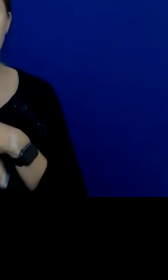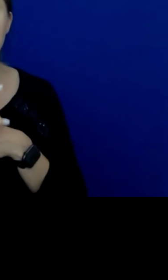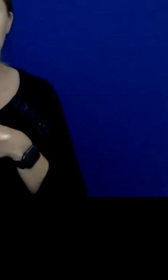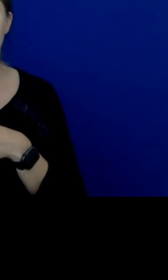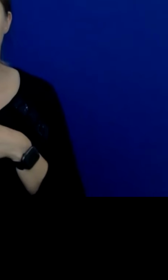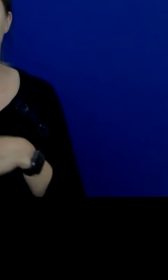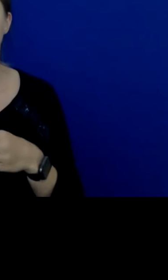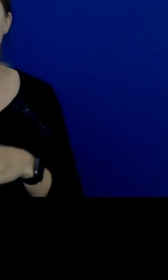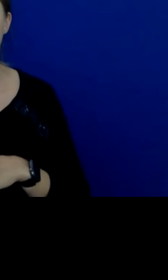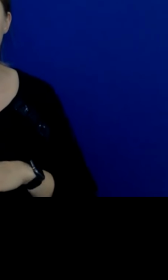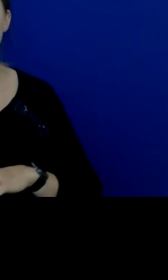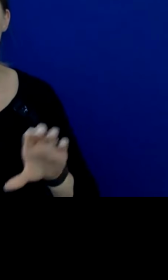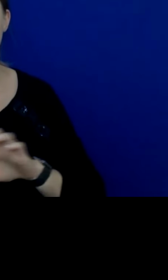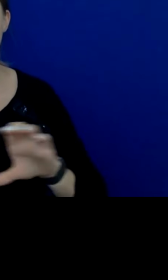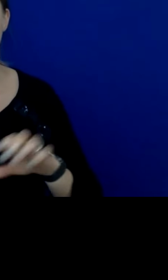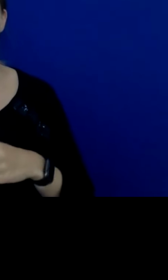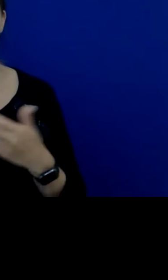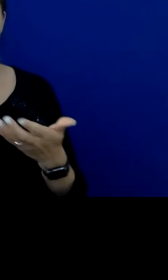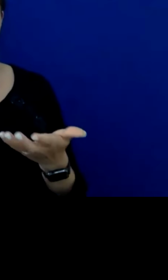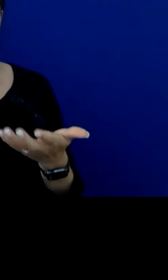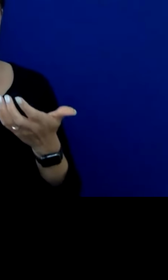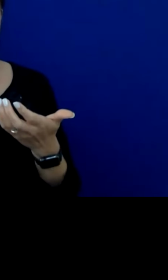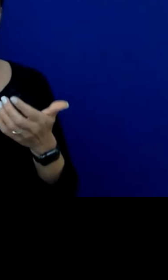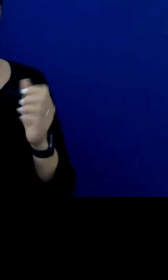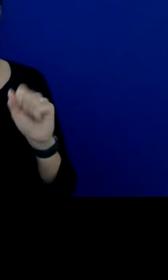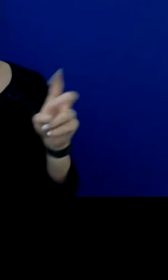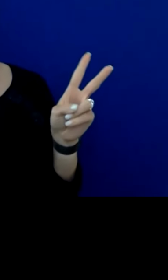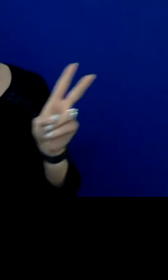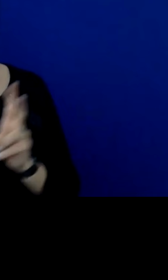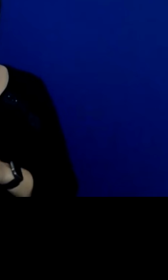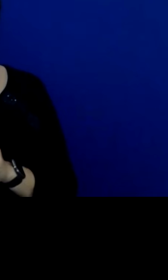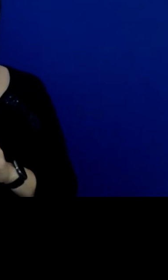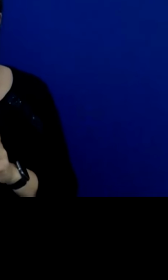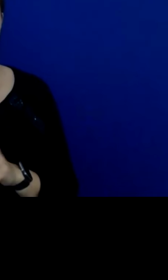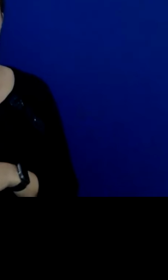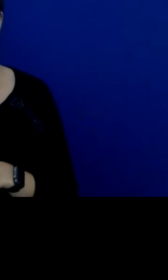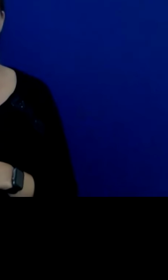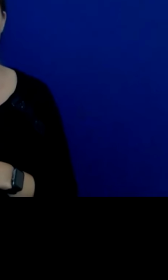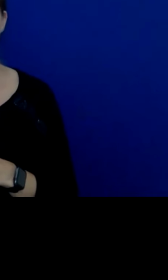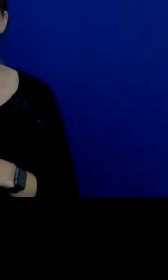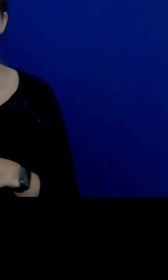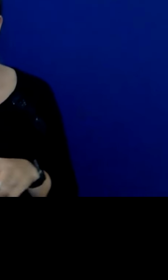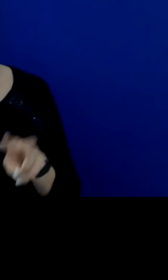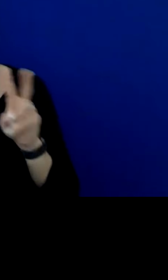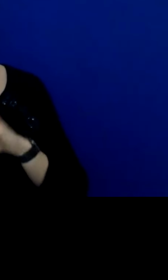so if you want you can download and take a look in your device.